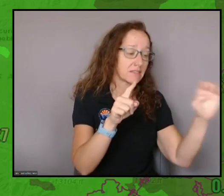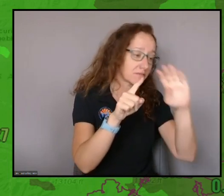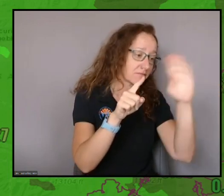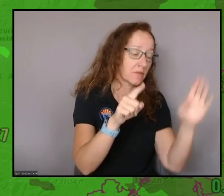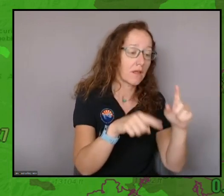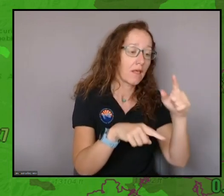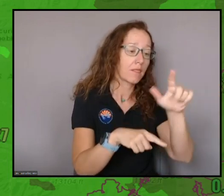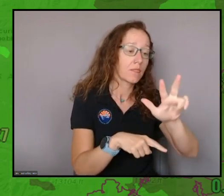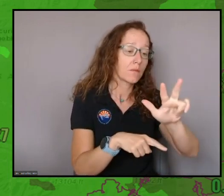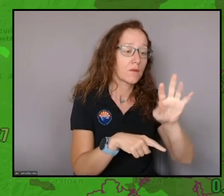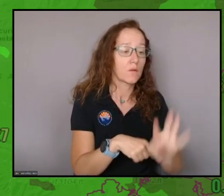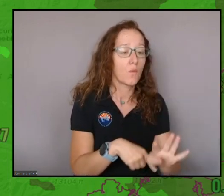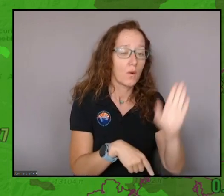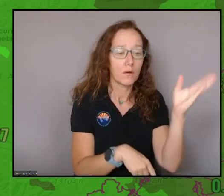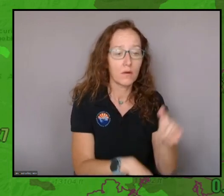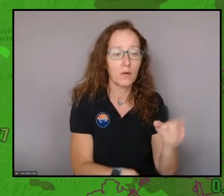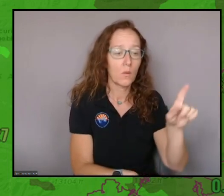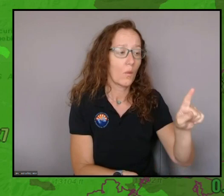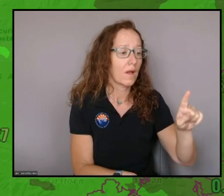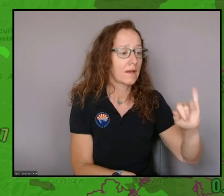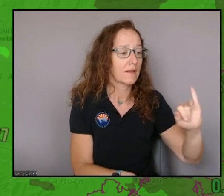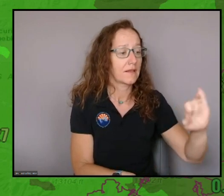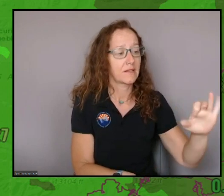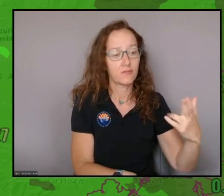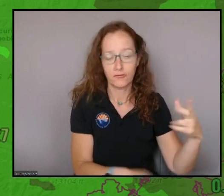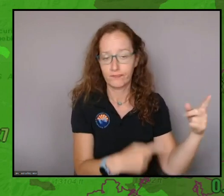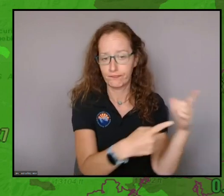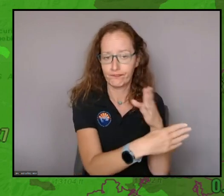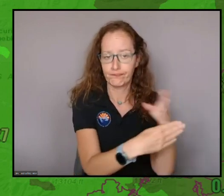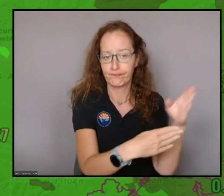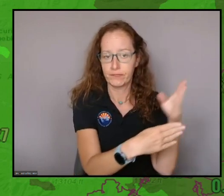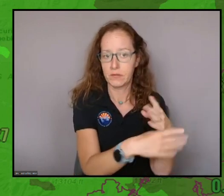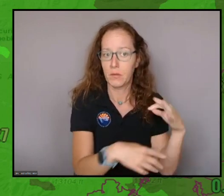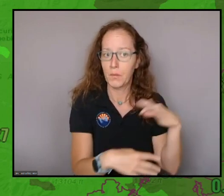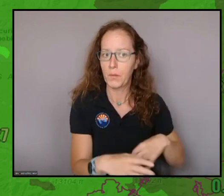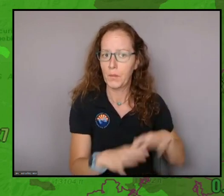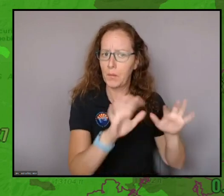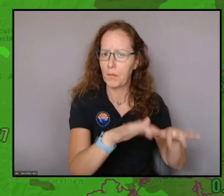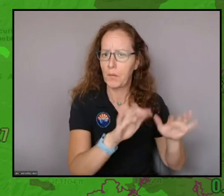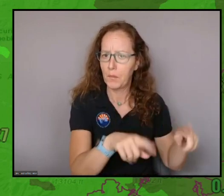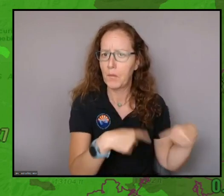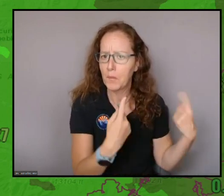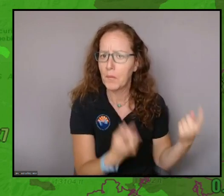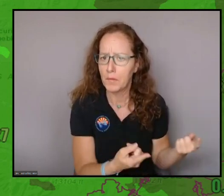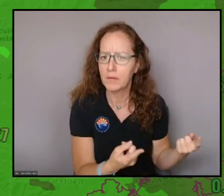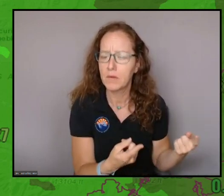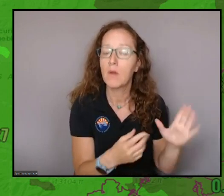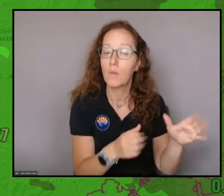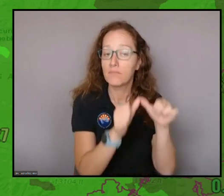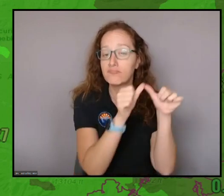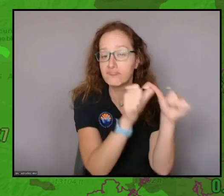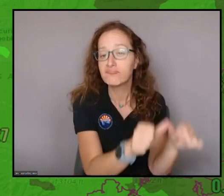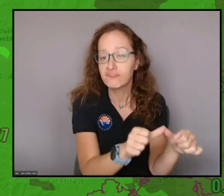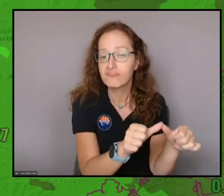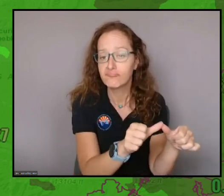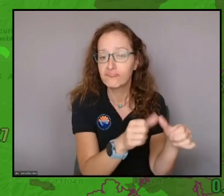beneficial rain over the past several days. And we are going to continue to see rain over the next several days also